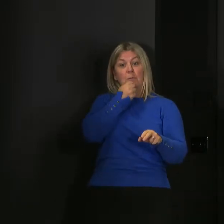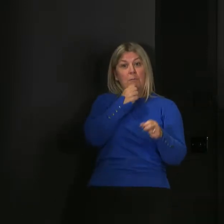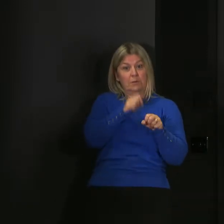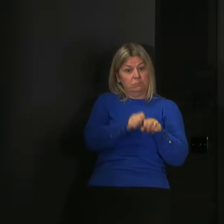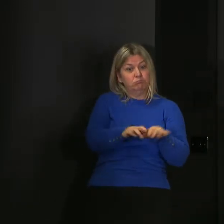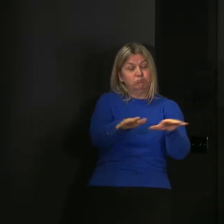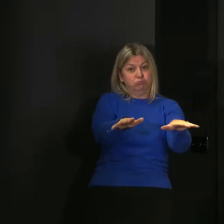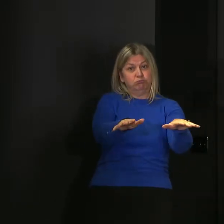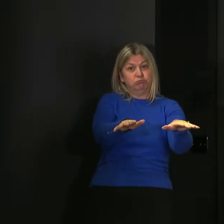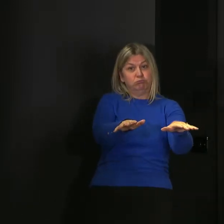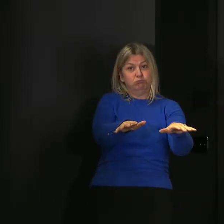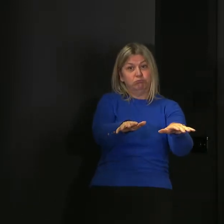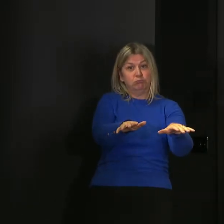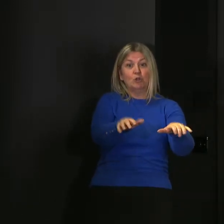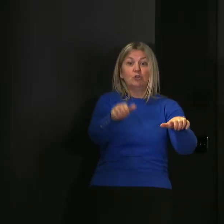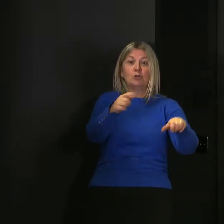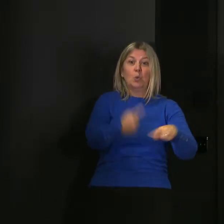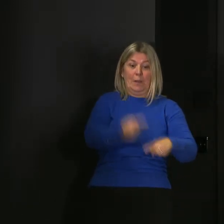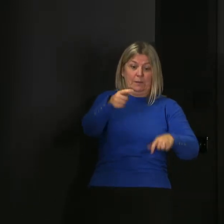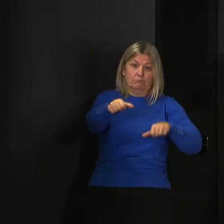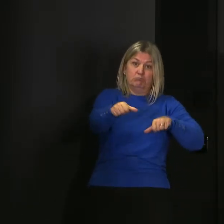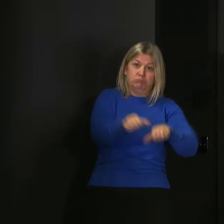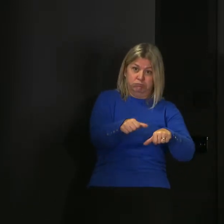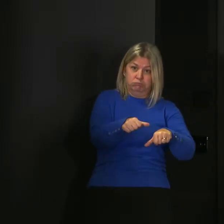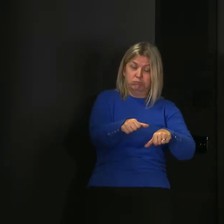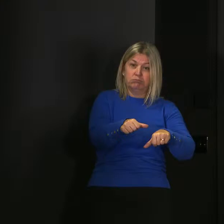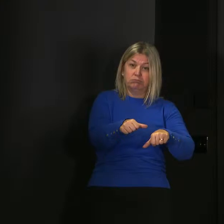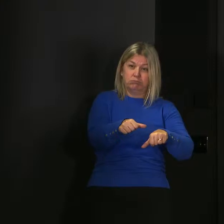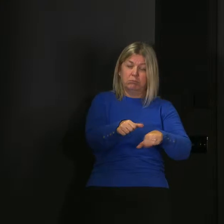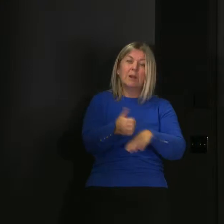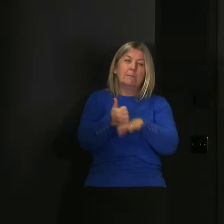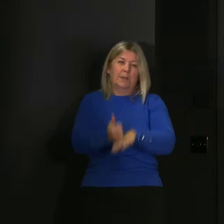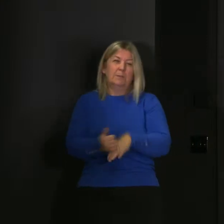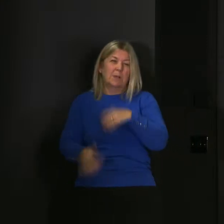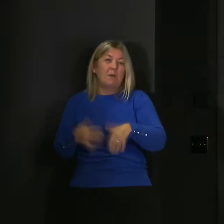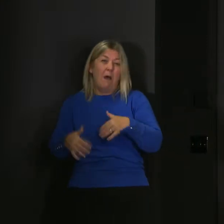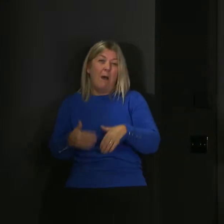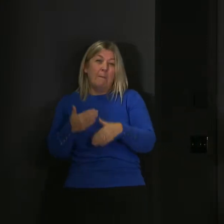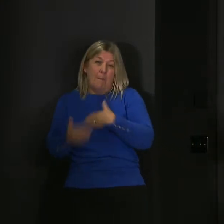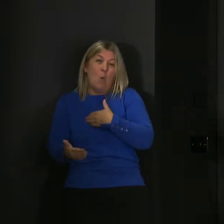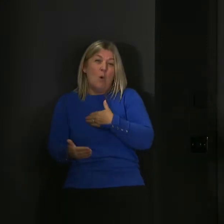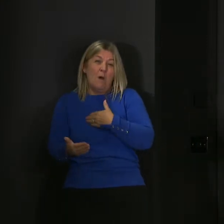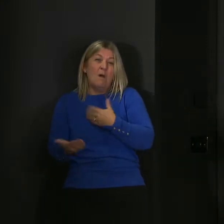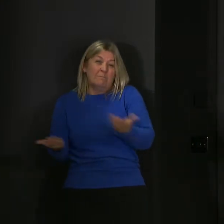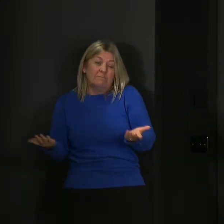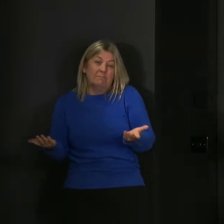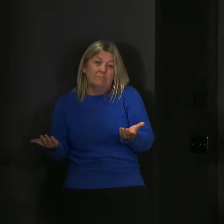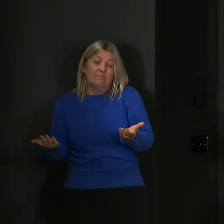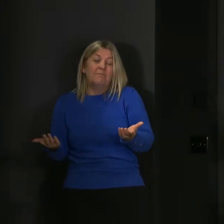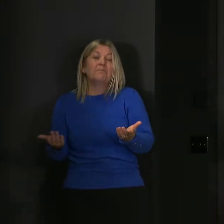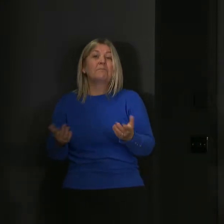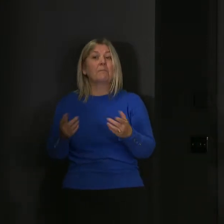in a short, sharp way, and minimising the harm of other types of sectors, but also reducing